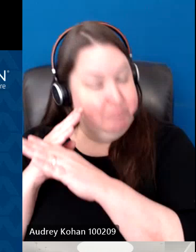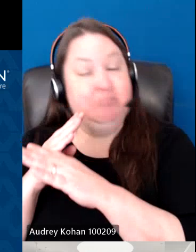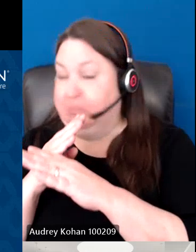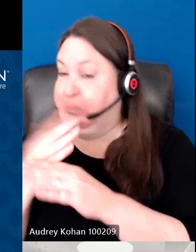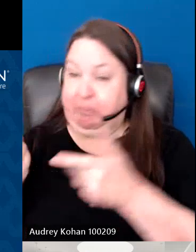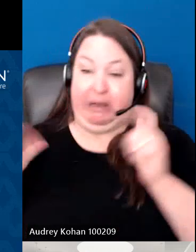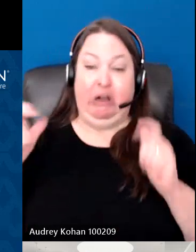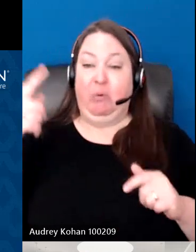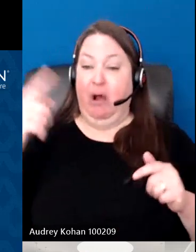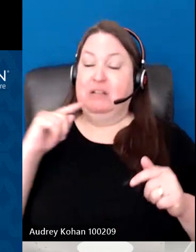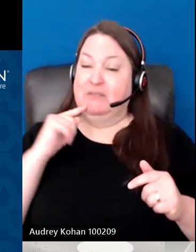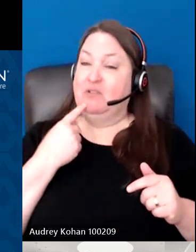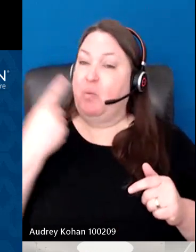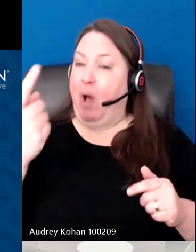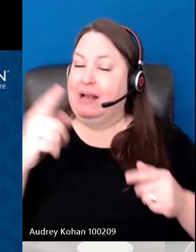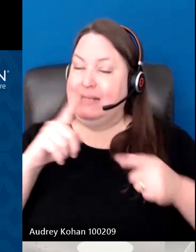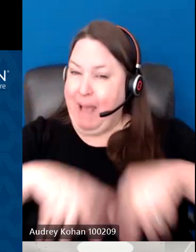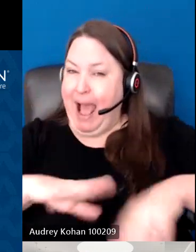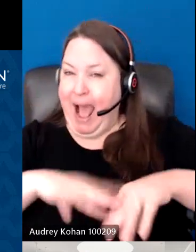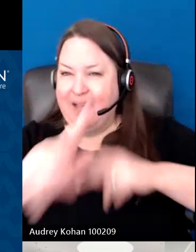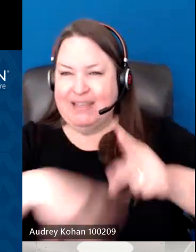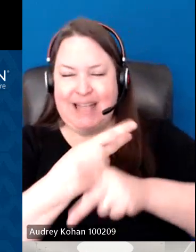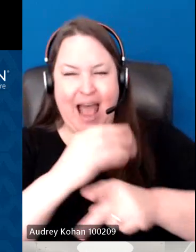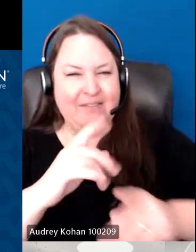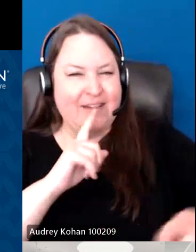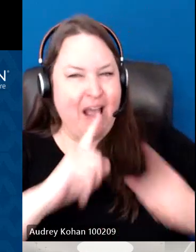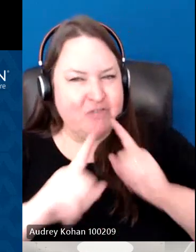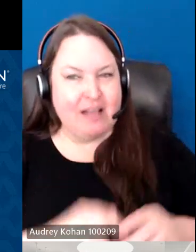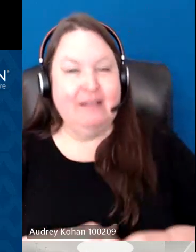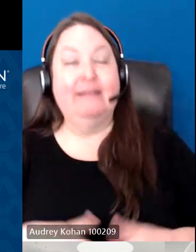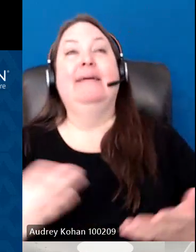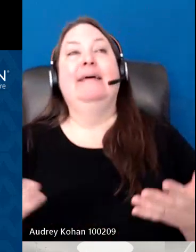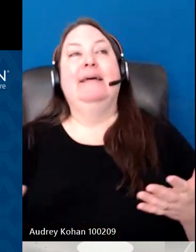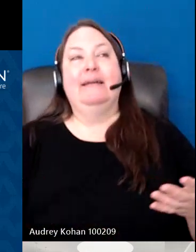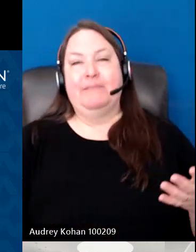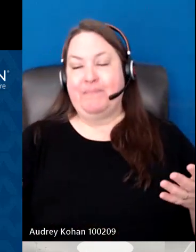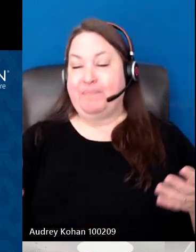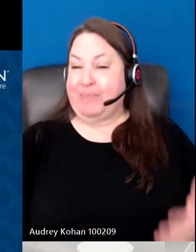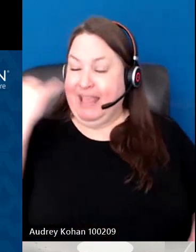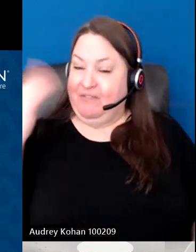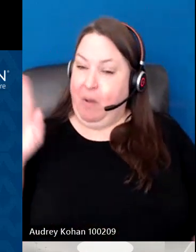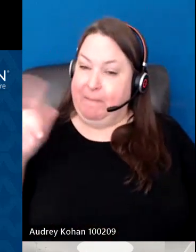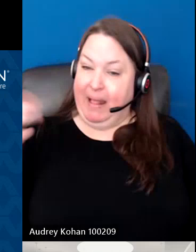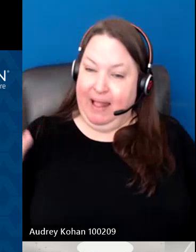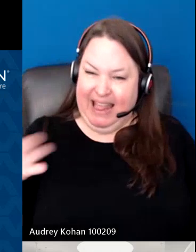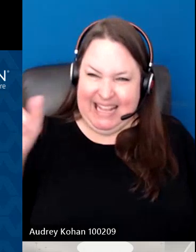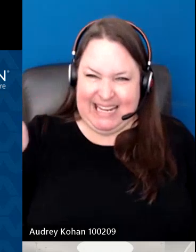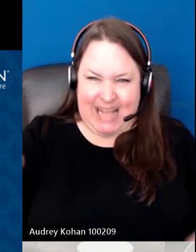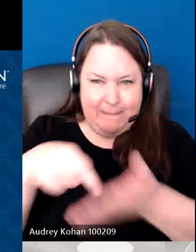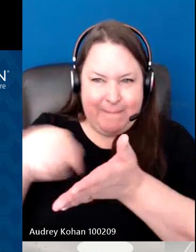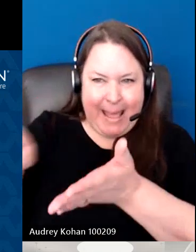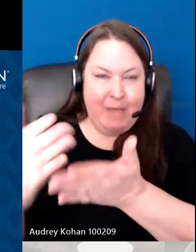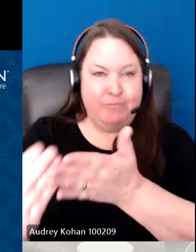nature of the conversation um especially if if a bill needs to be paid before additional Services